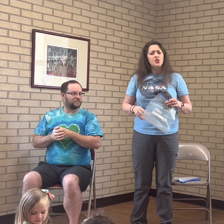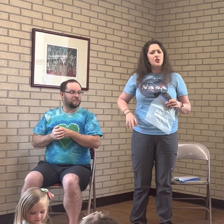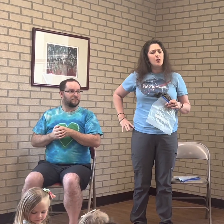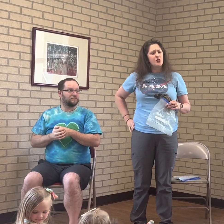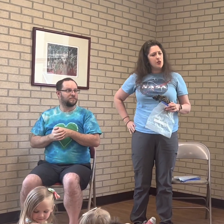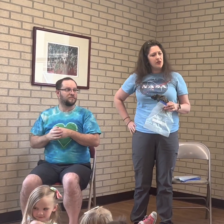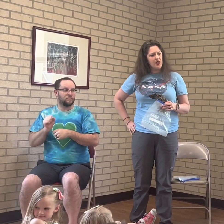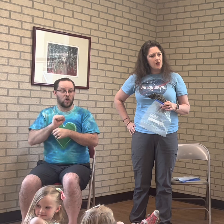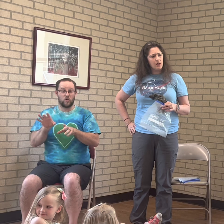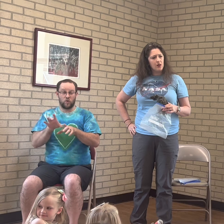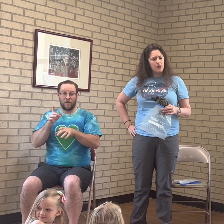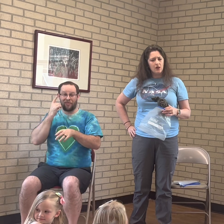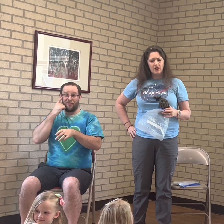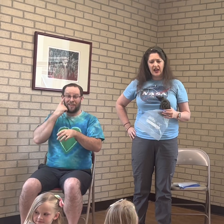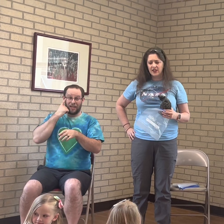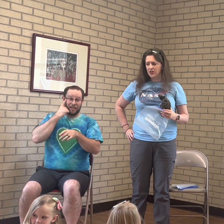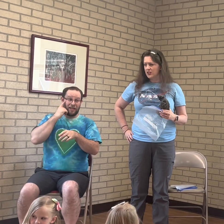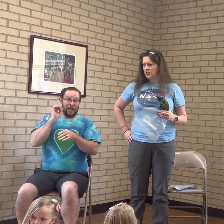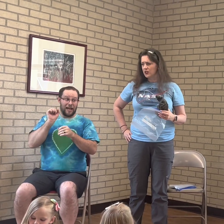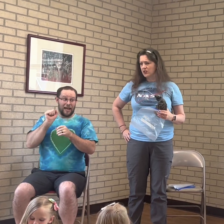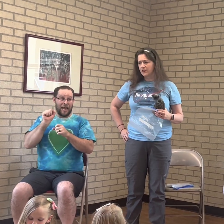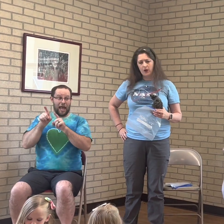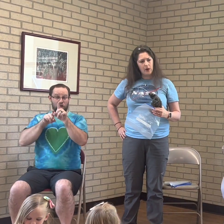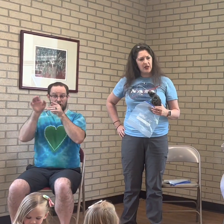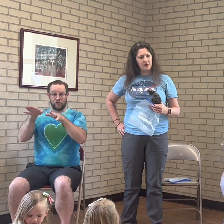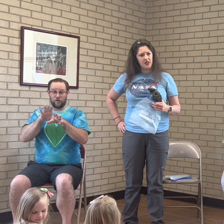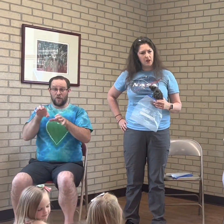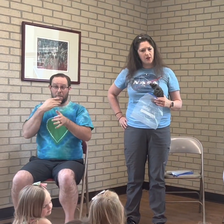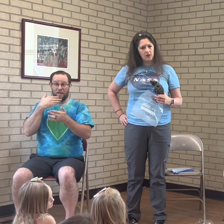So do you think that astronauts can do this very well by themselves? Audience: No... They use robots.